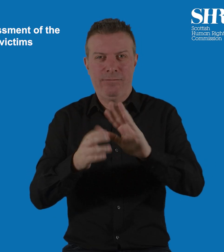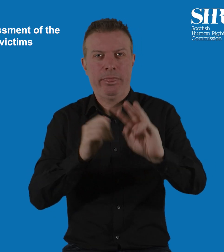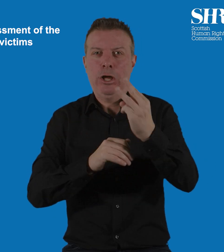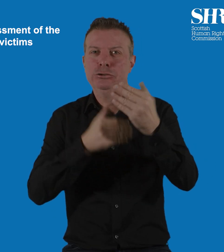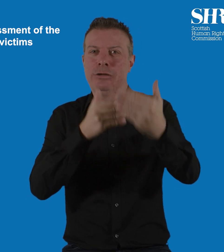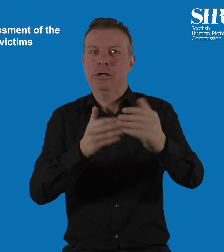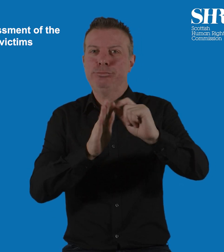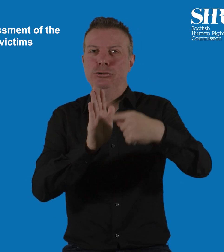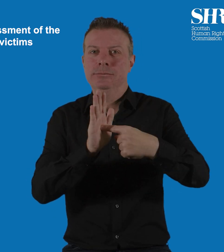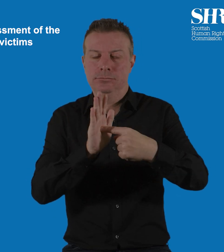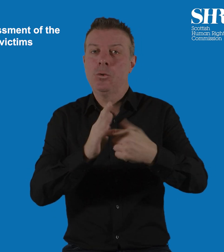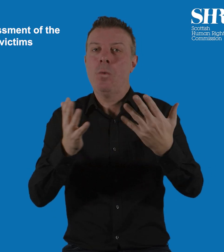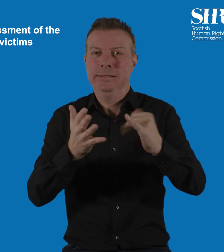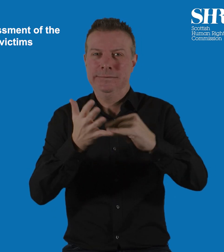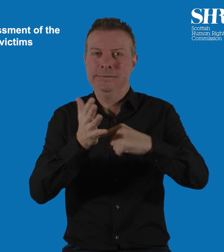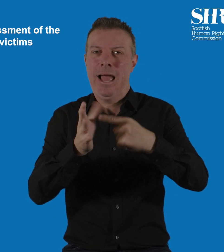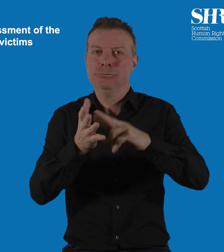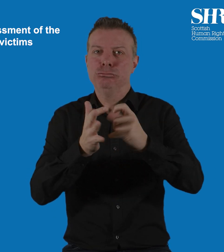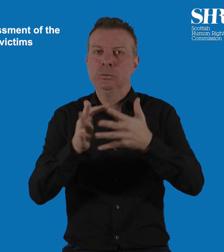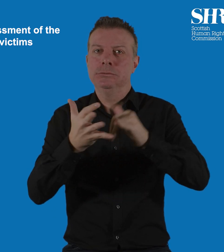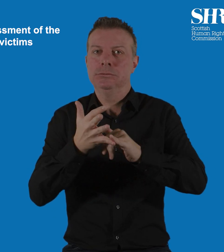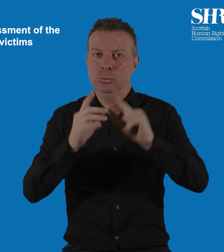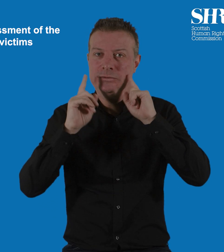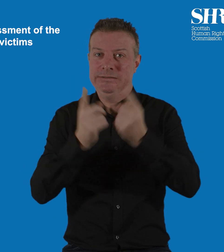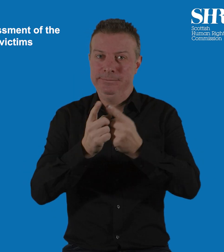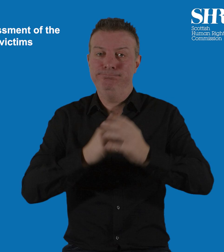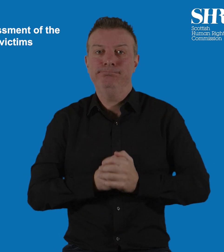from the Third Generation Project at St Andrews University.